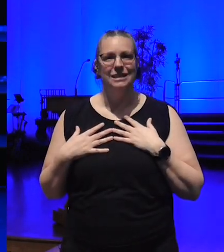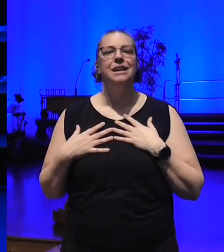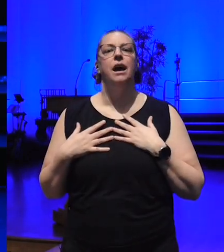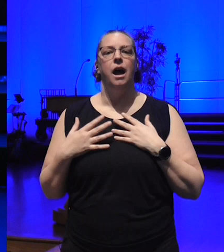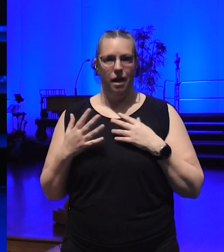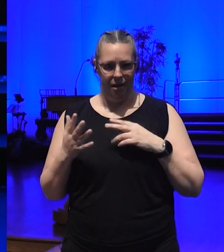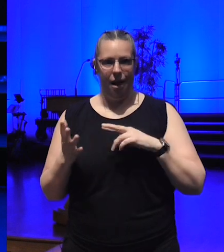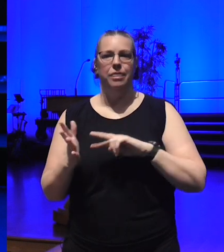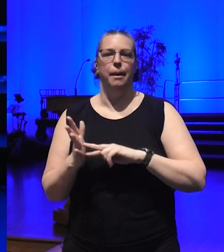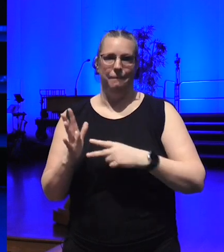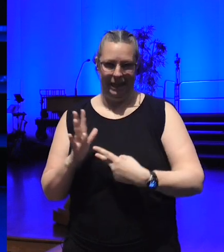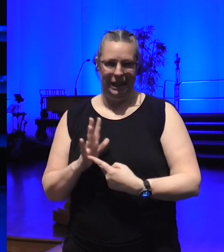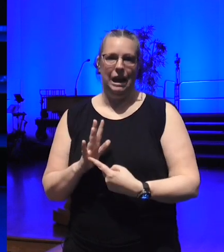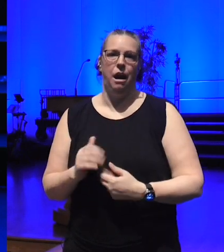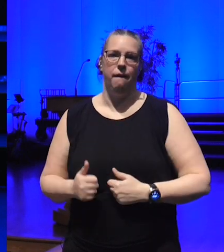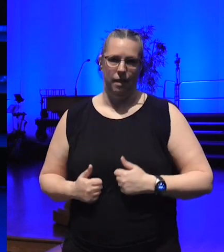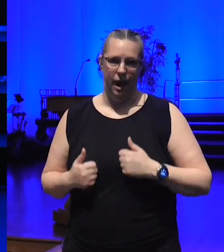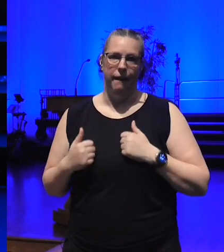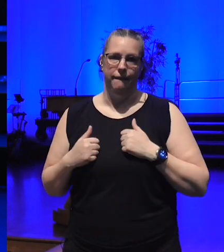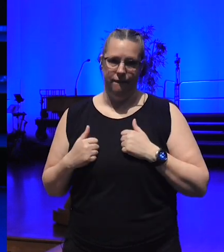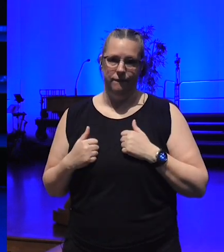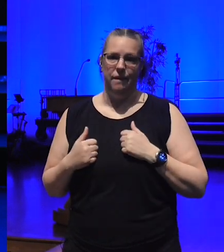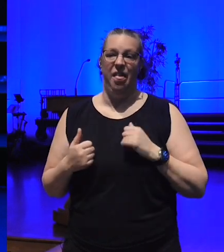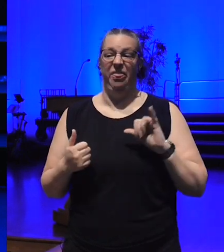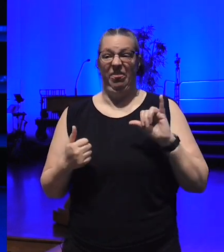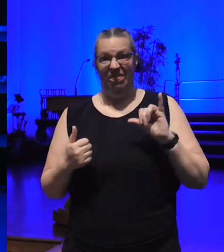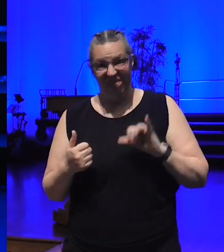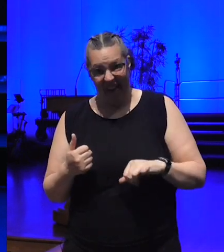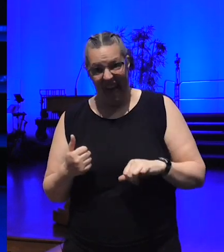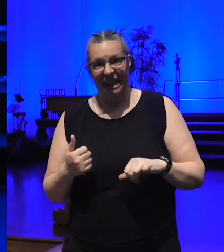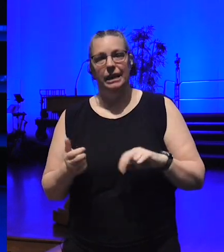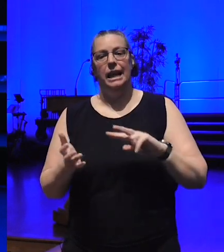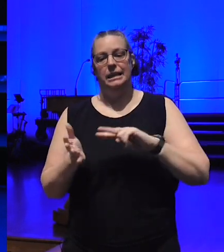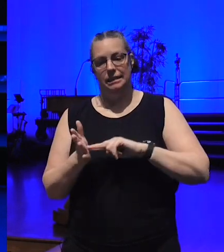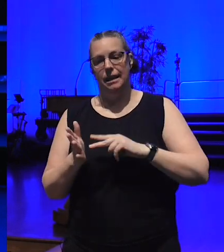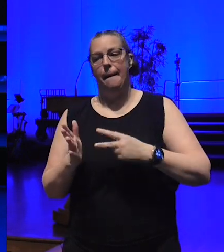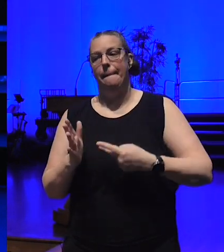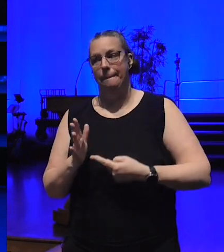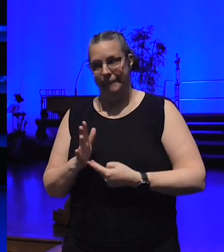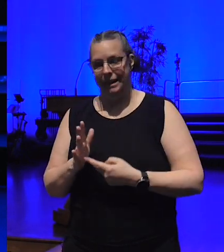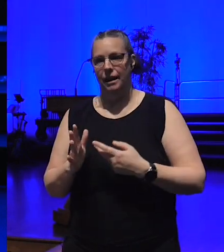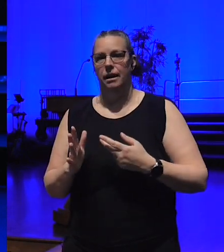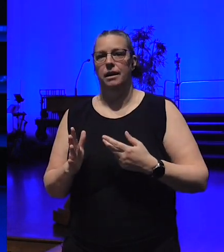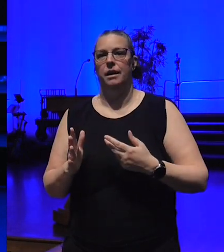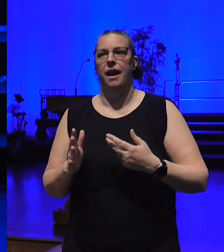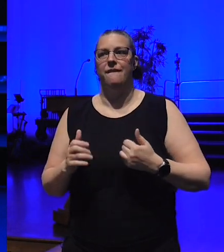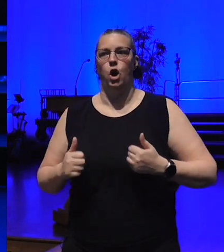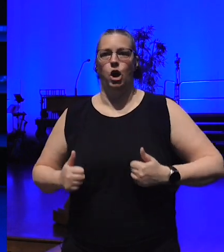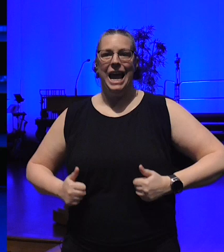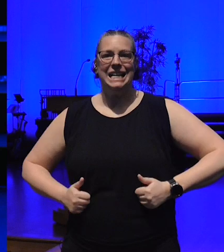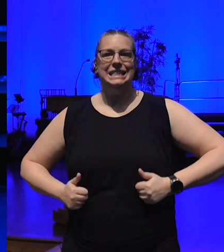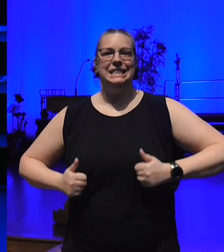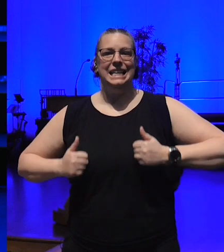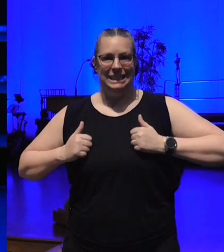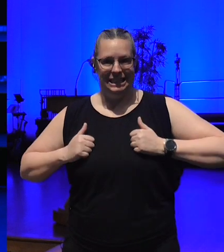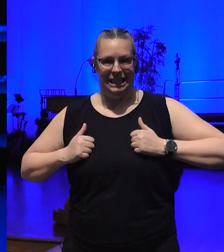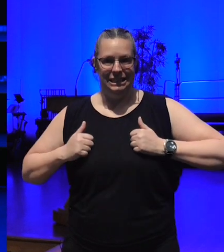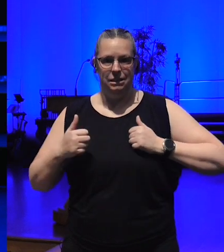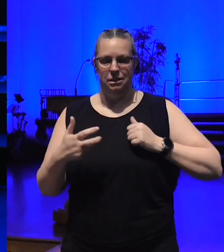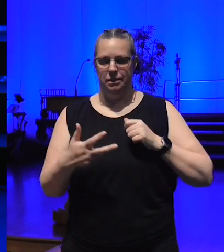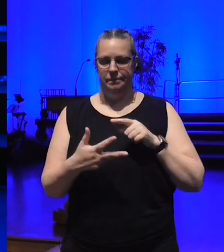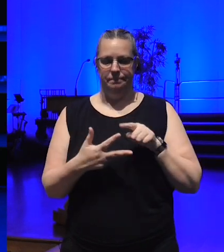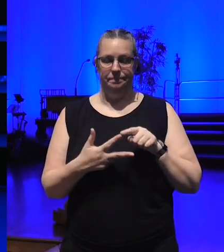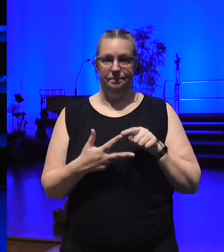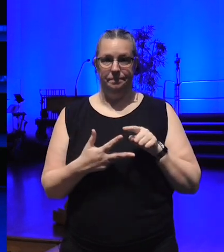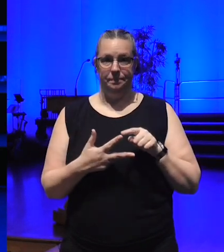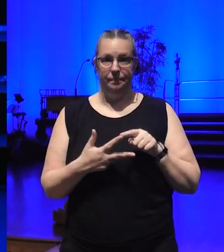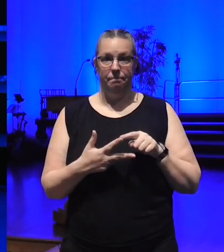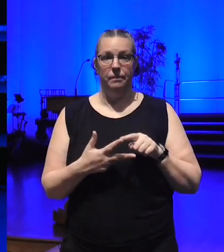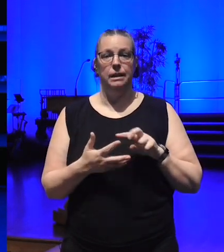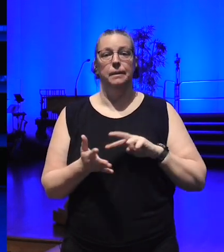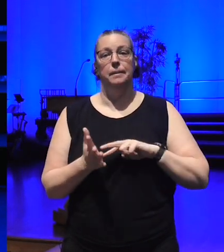of life and that this is the very meaning of our own existence second the meaning of life